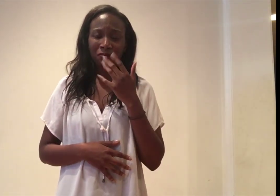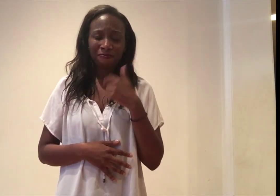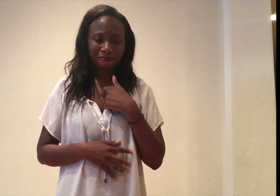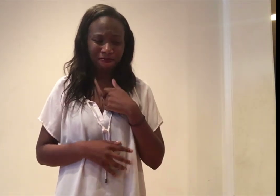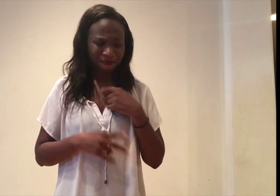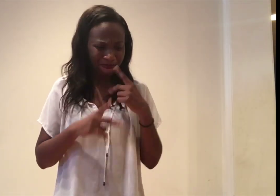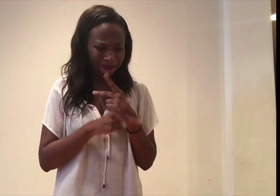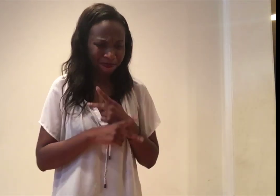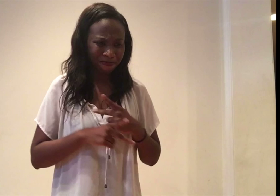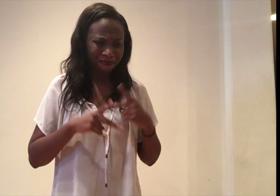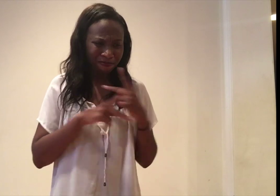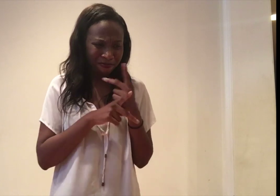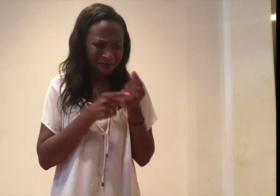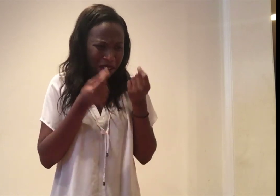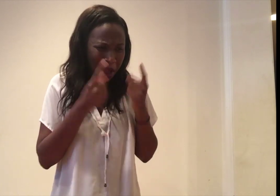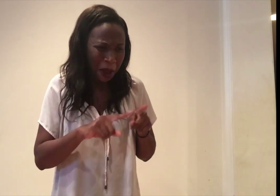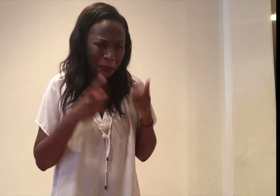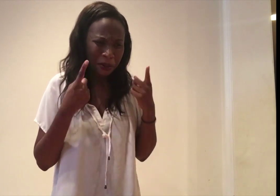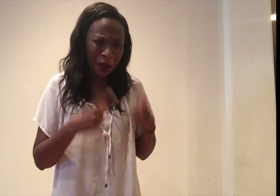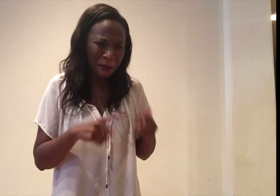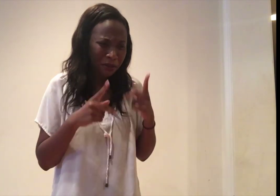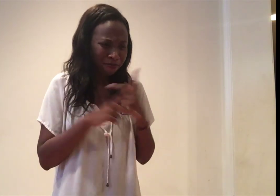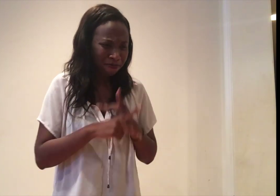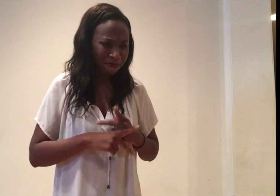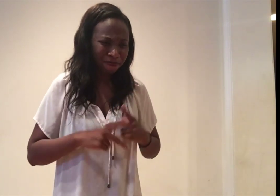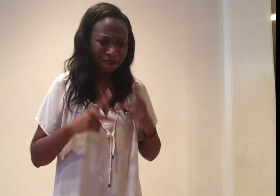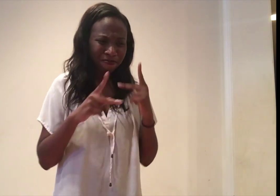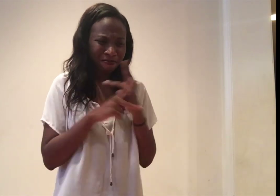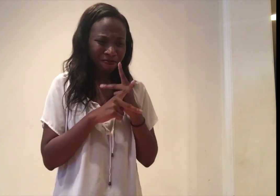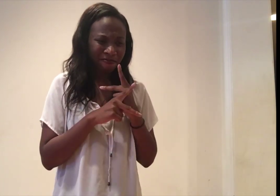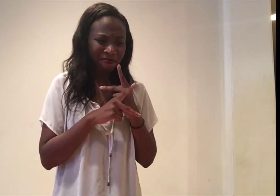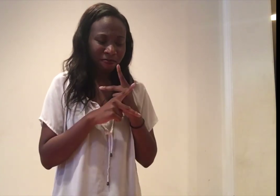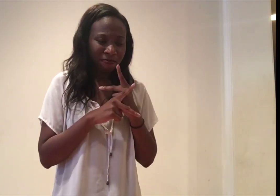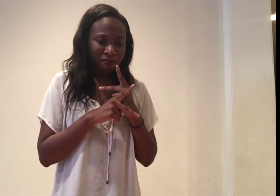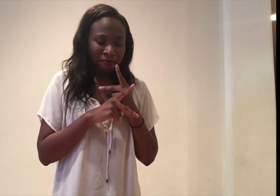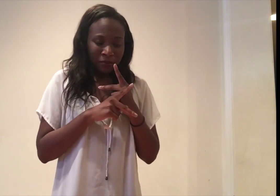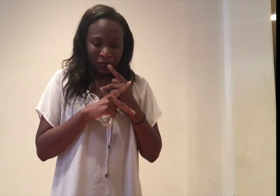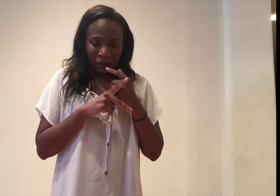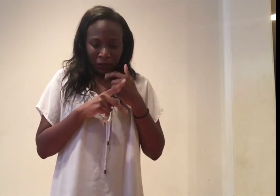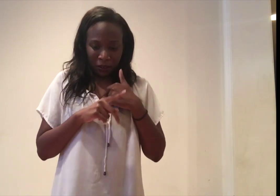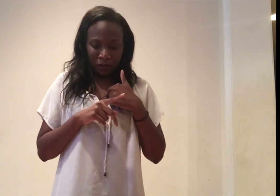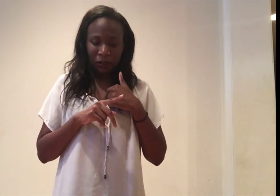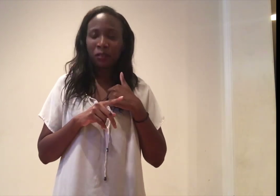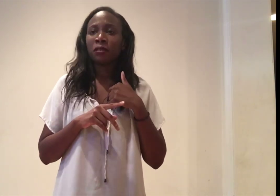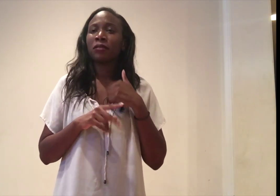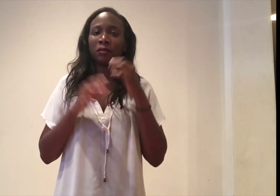and mine would multiply by tenfold